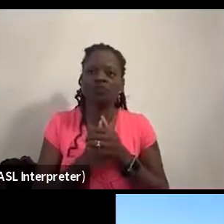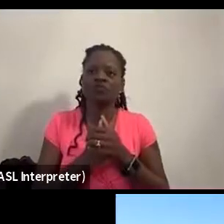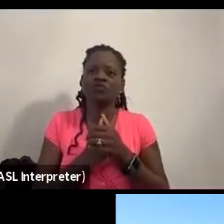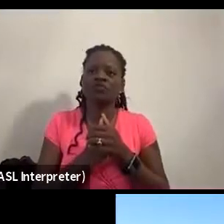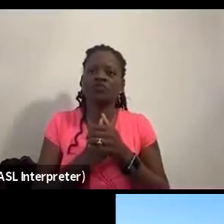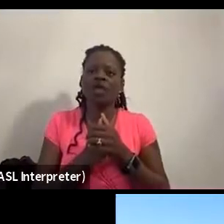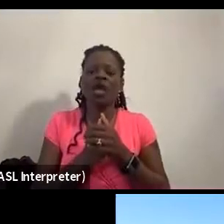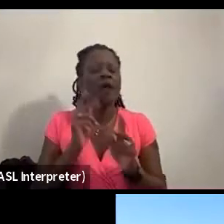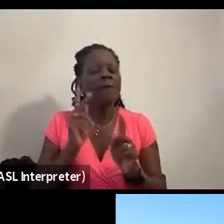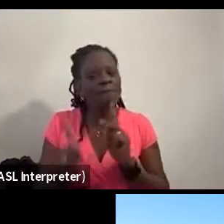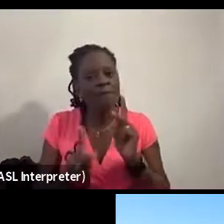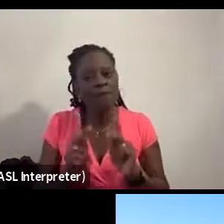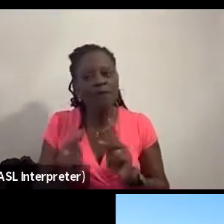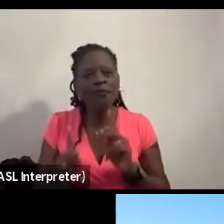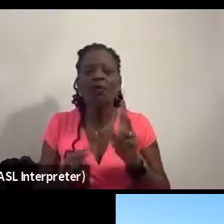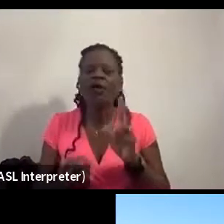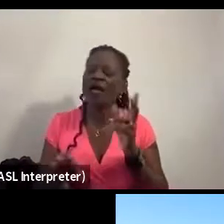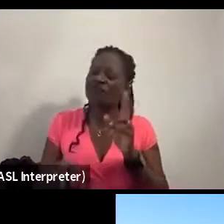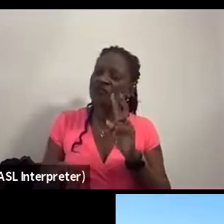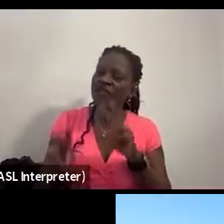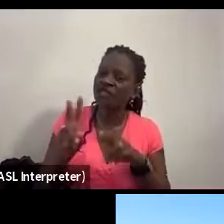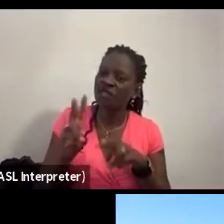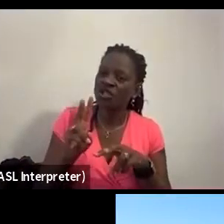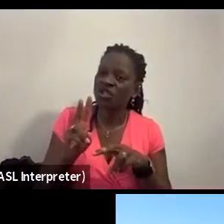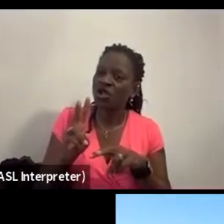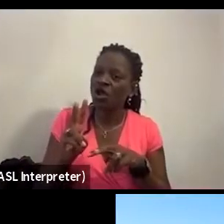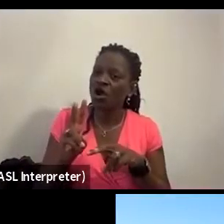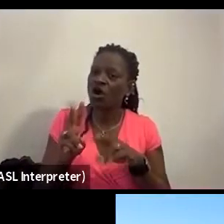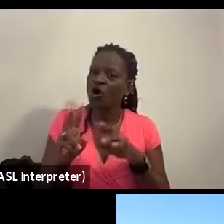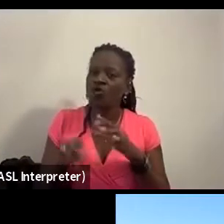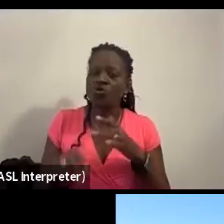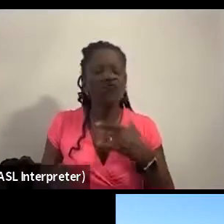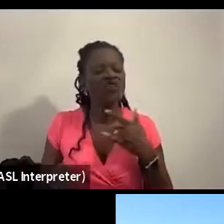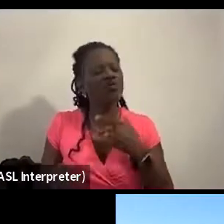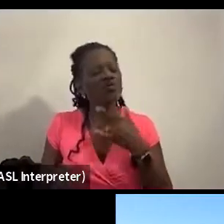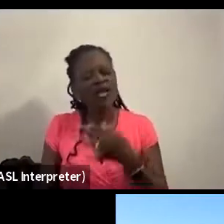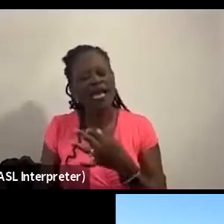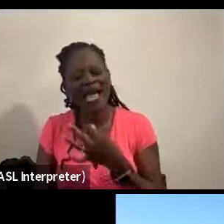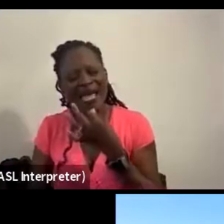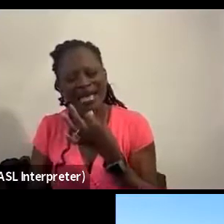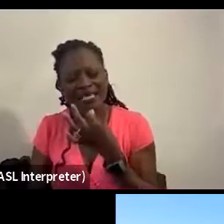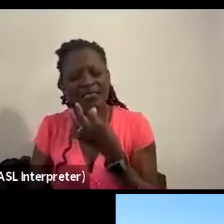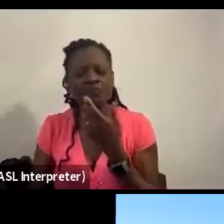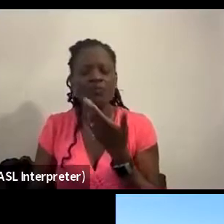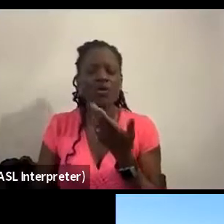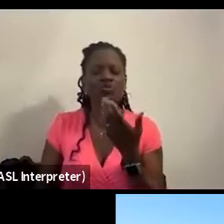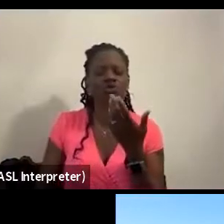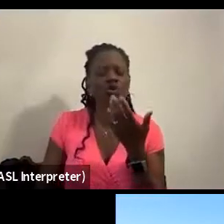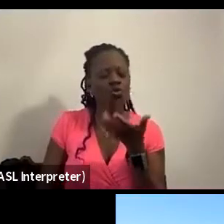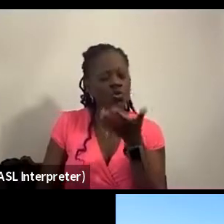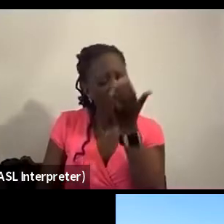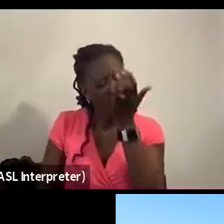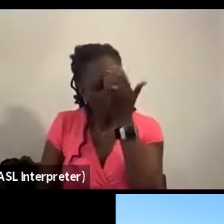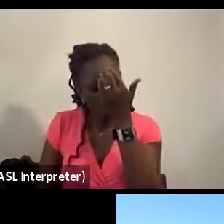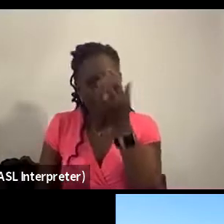and the Society for Maternal Fetal Medicine, who really are experts for talking about what's safe for pregnant